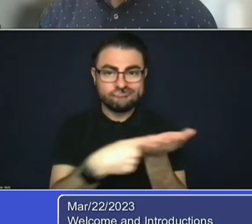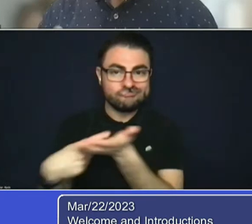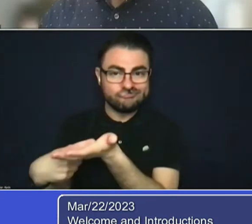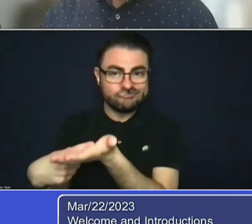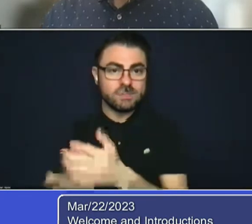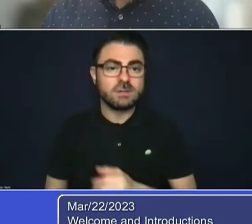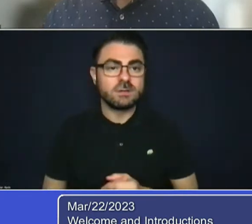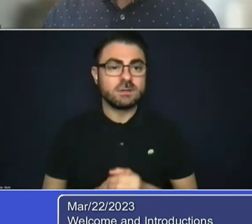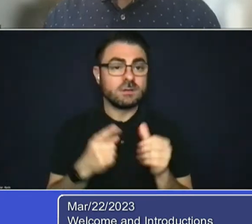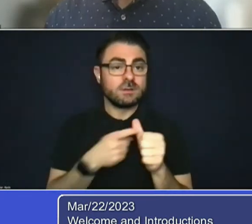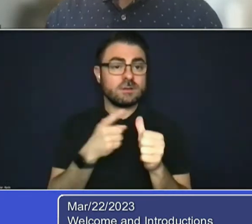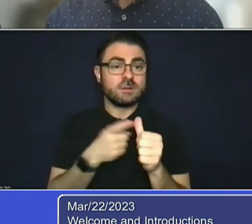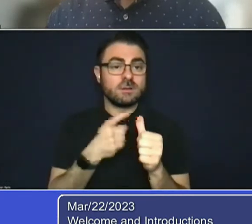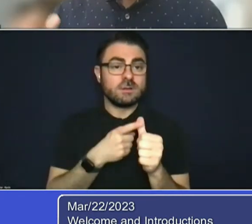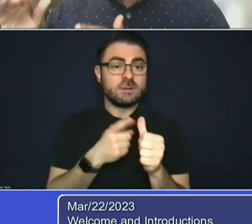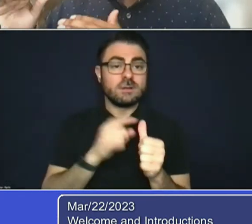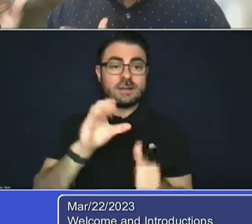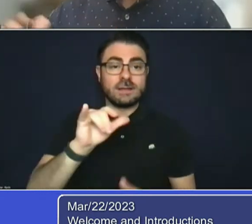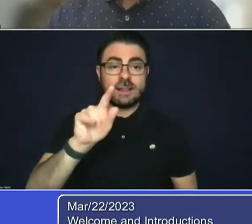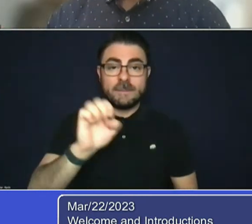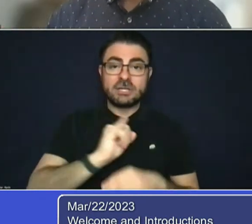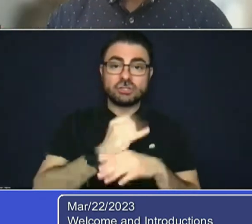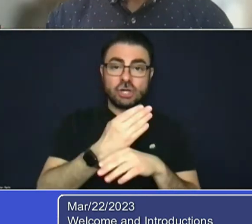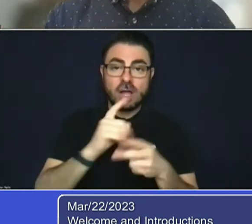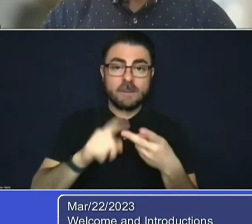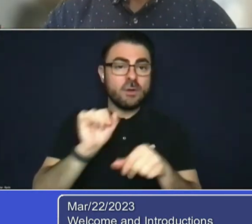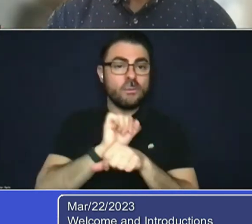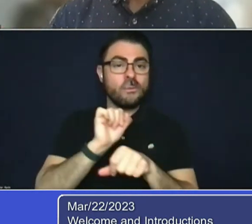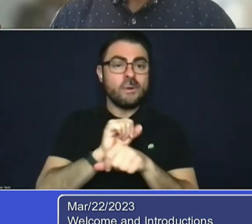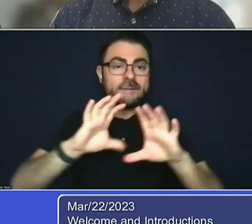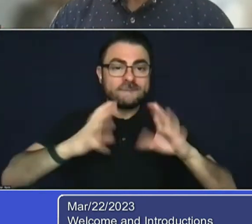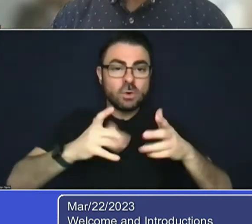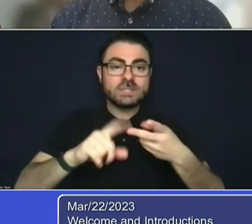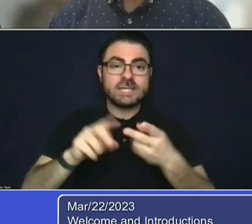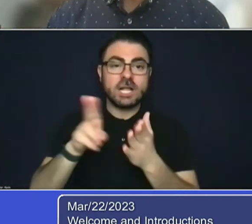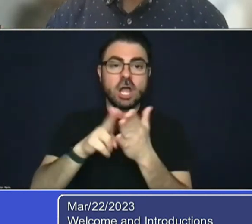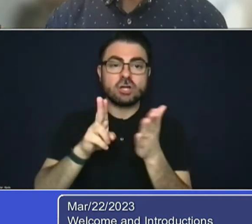IN OUR FIRST CATEGORY OF CLIMATE JOBS WORKFORCE, AND CONTRACTOR